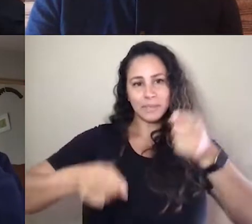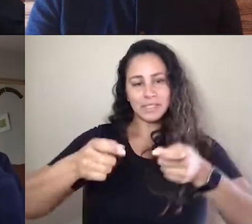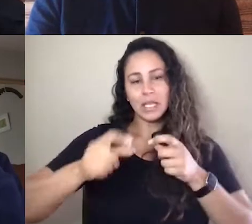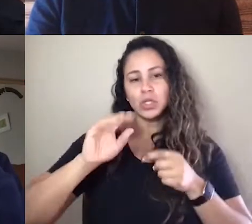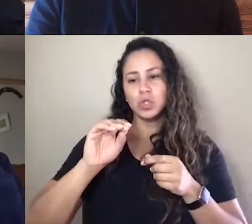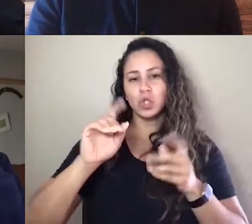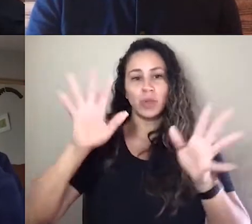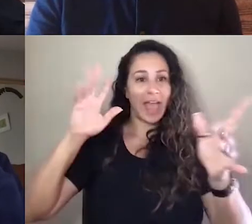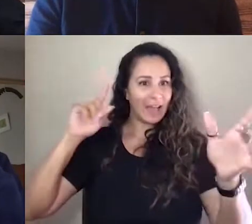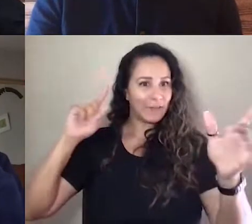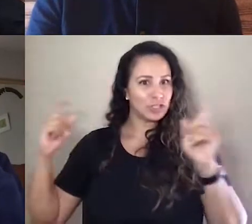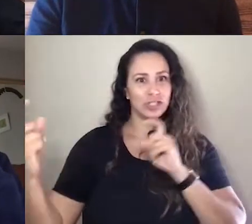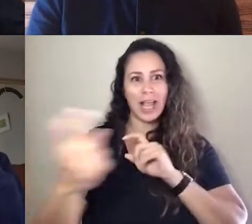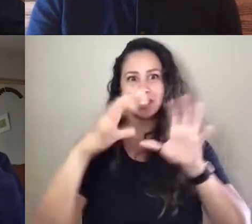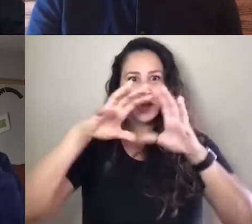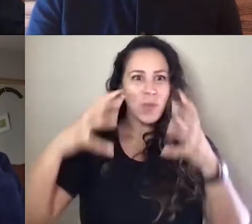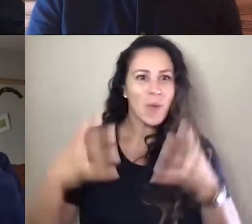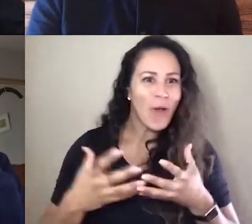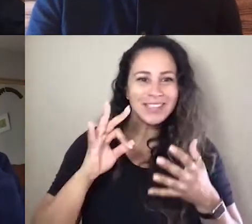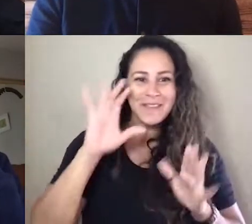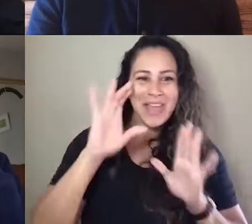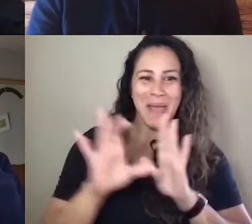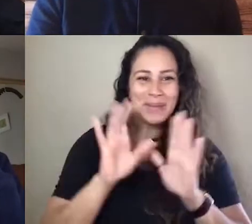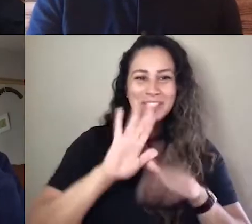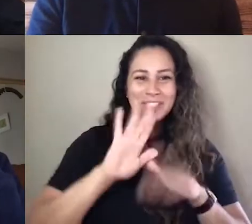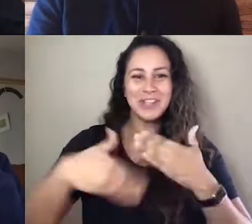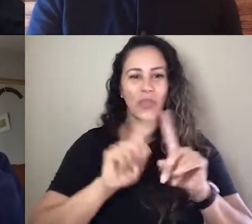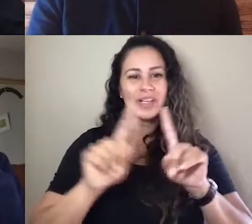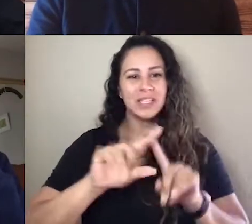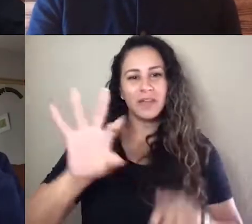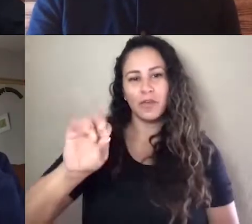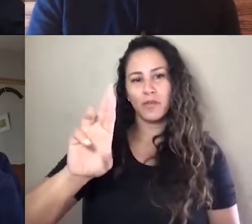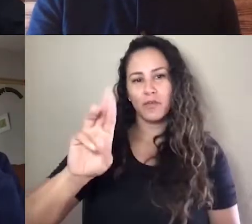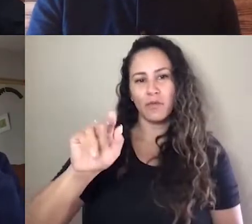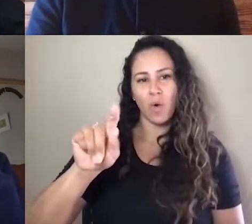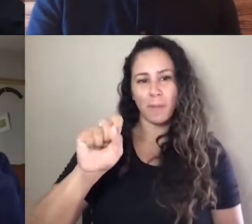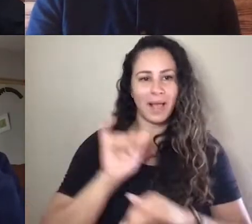OF IMAGES AND ALL THE DIFFERENT FORMATS IN WHICH THEY APPEAR.